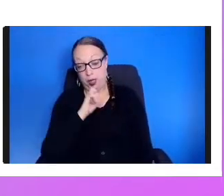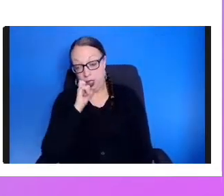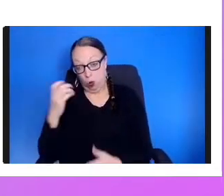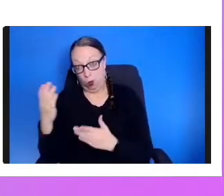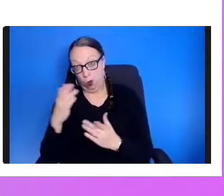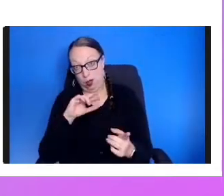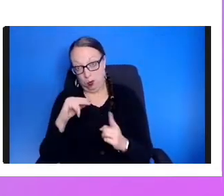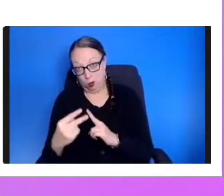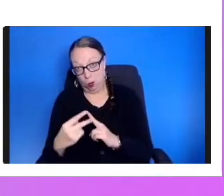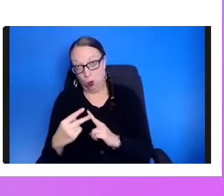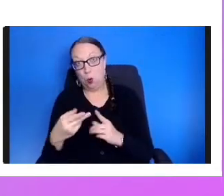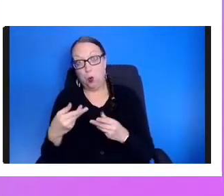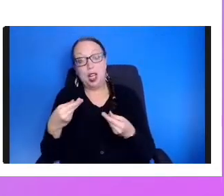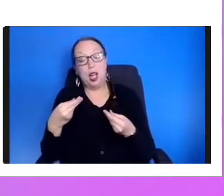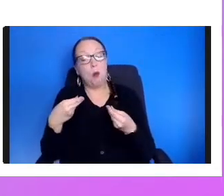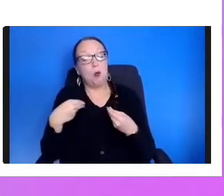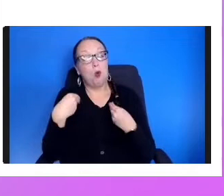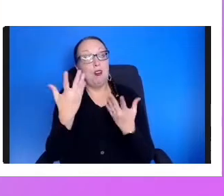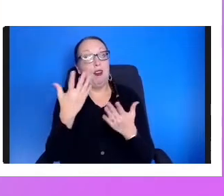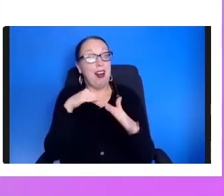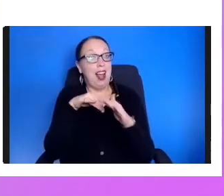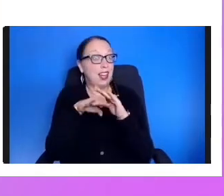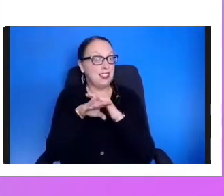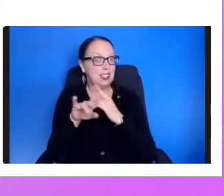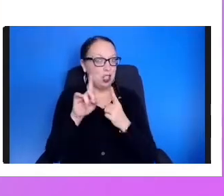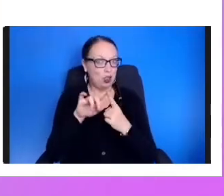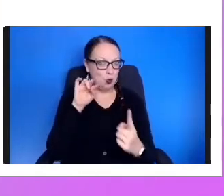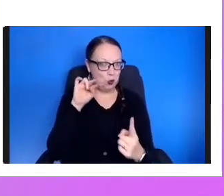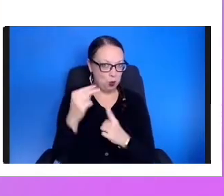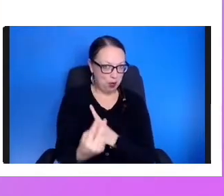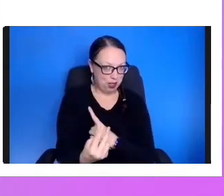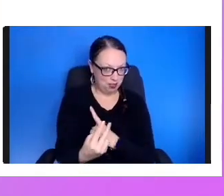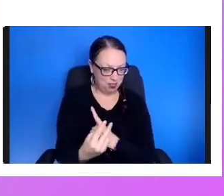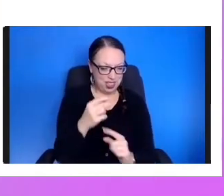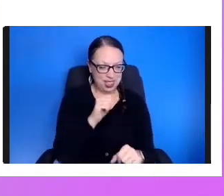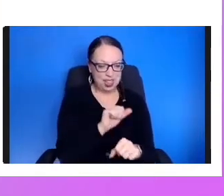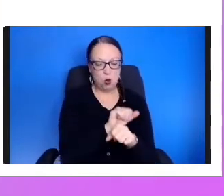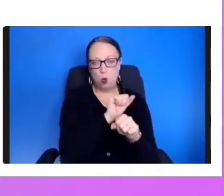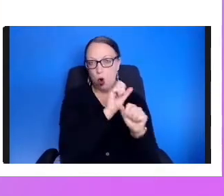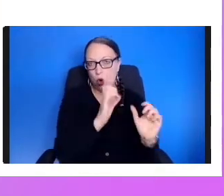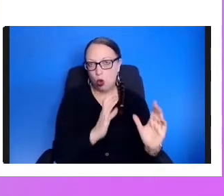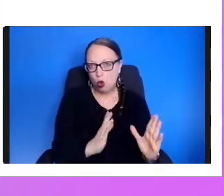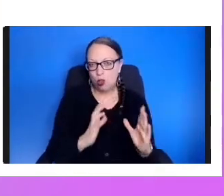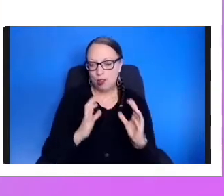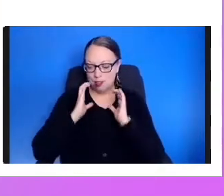it's the customers or employees that themselves have those super perspectives.